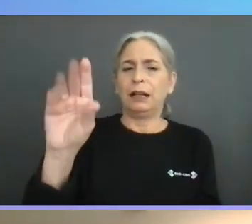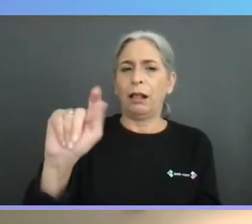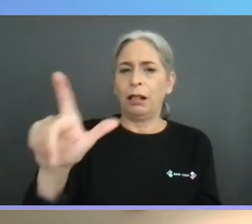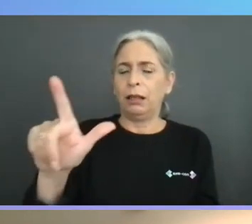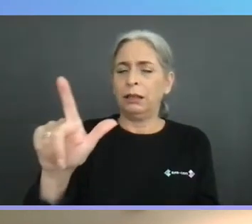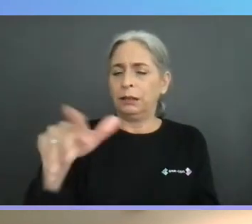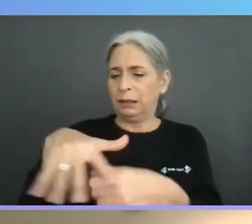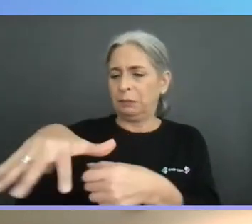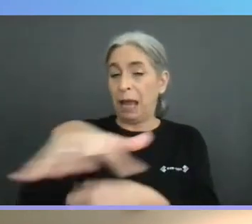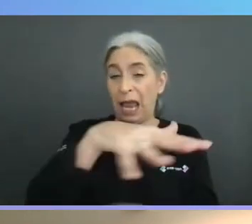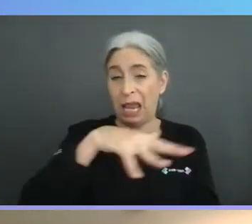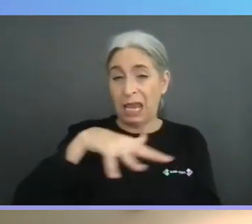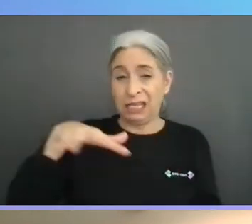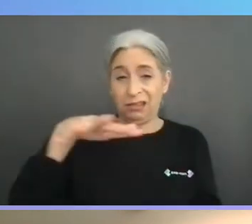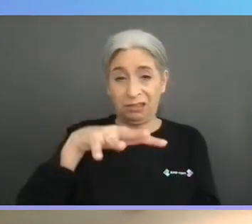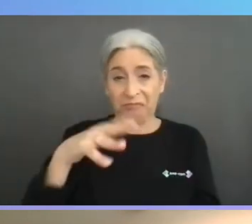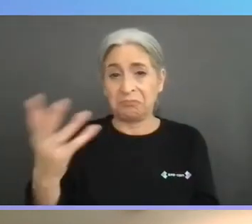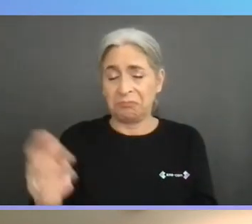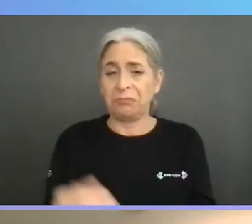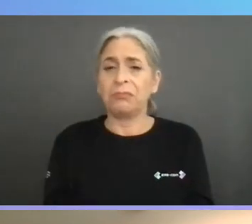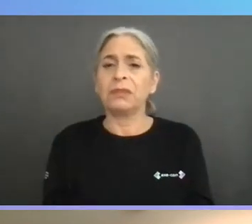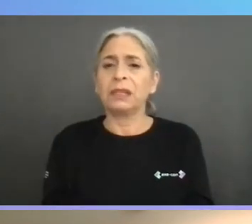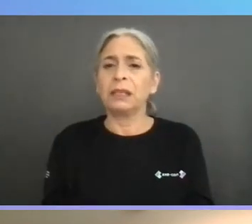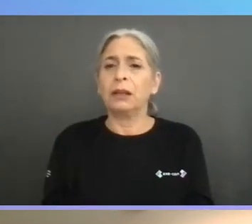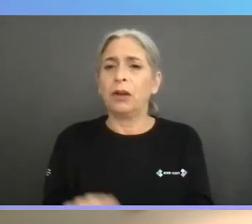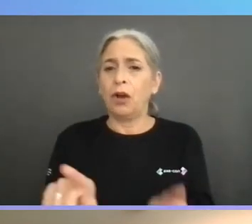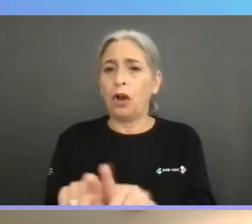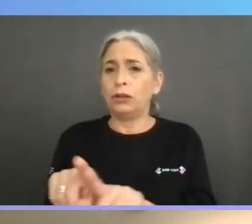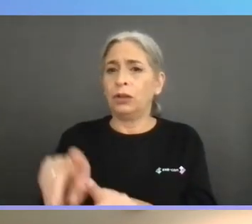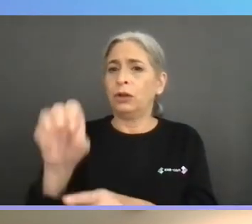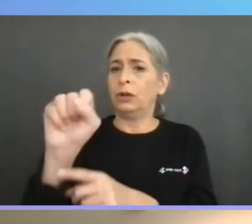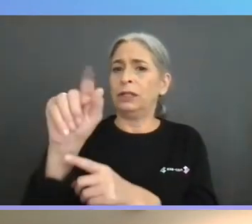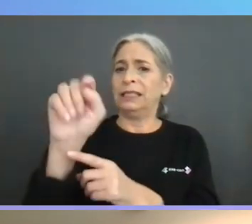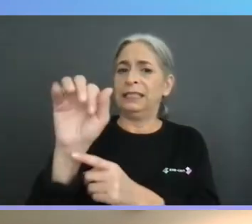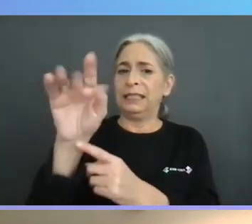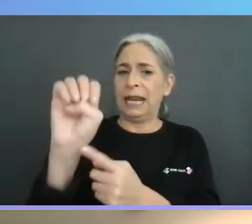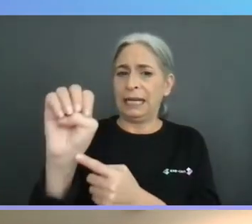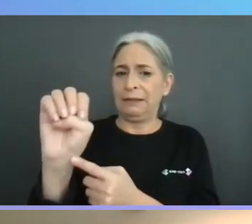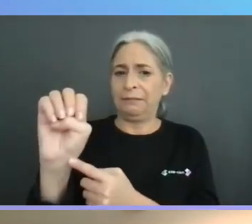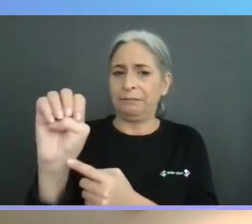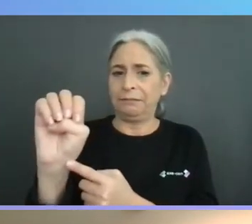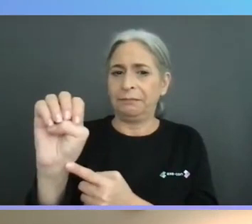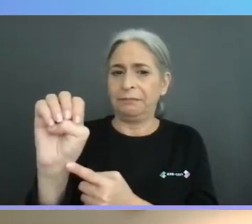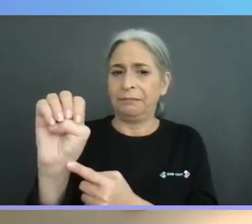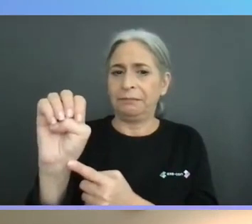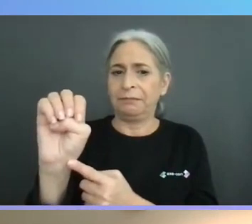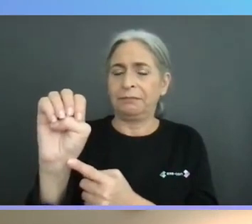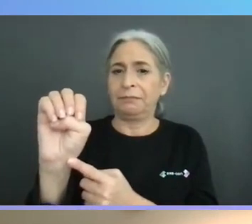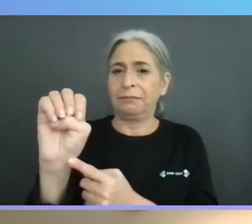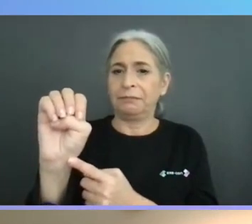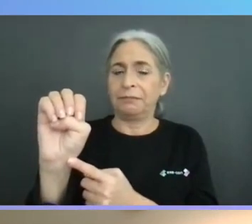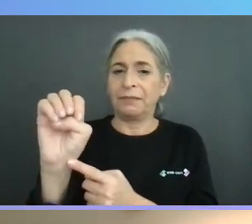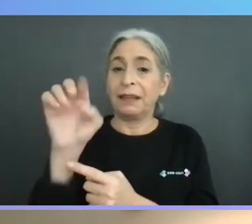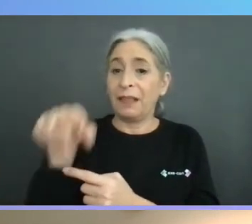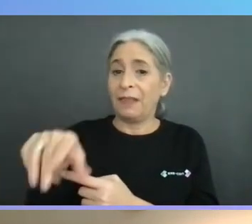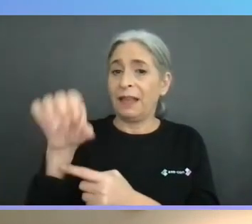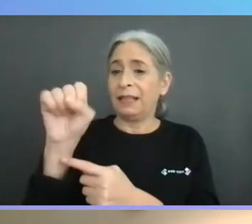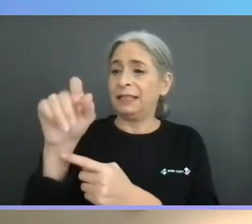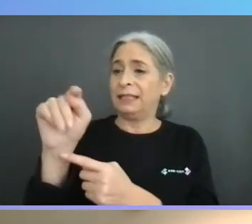and then state the state, the state of the, um, the user